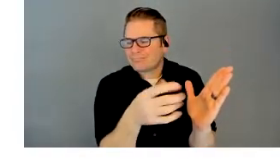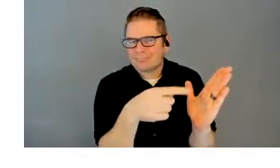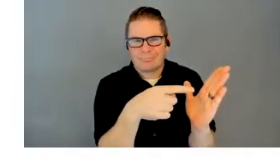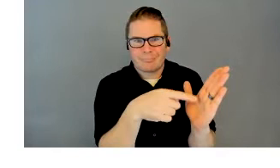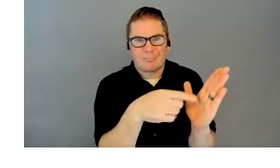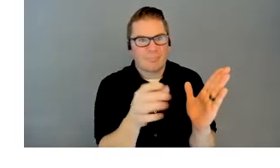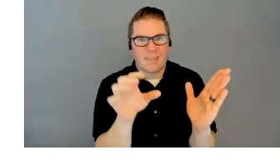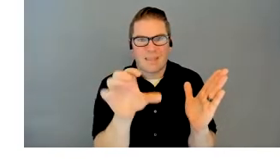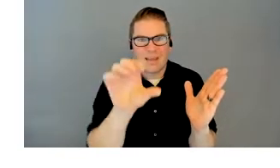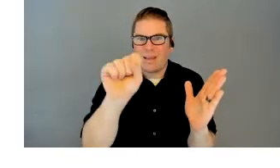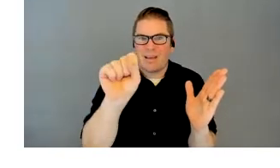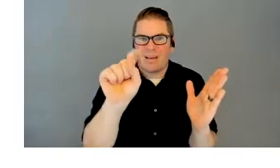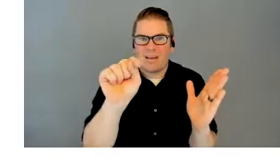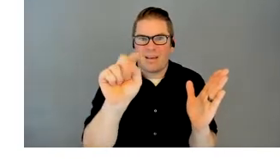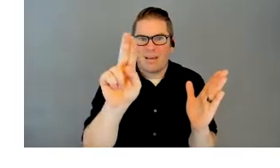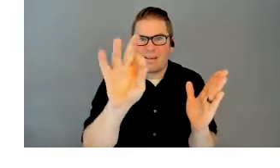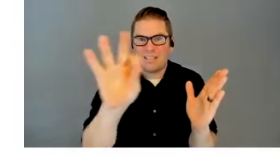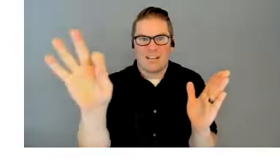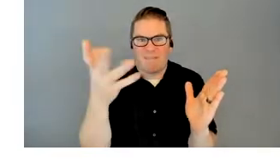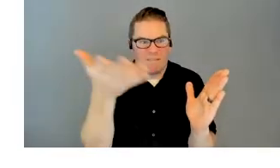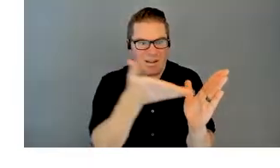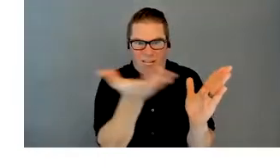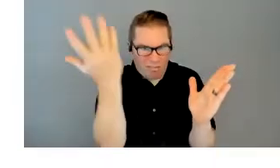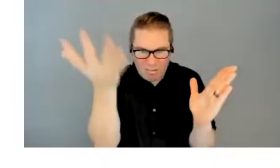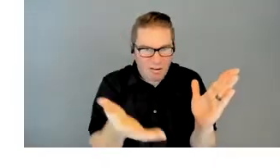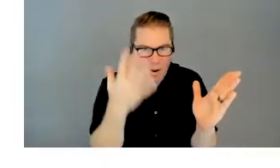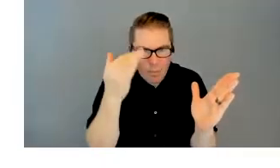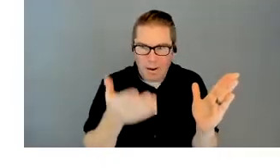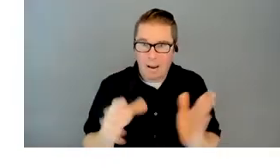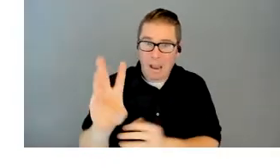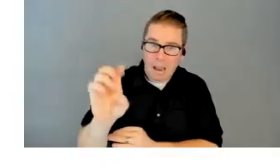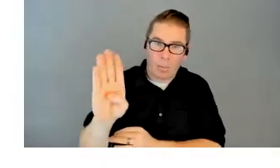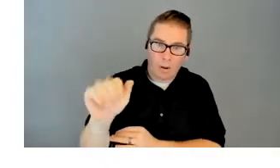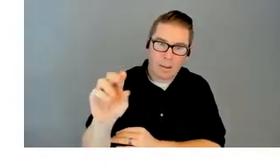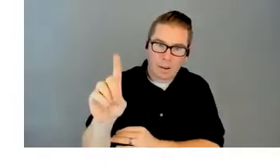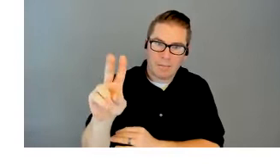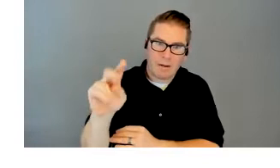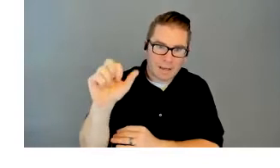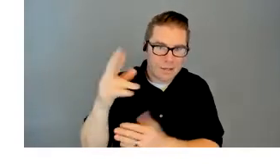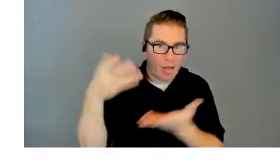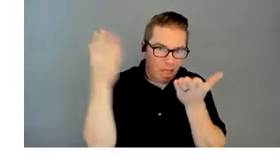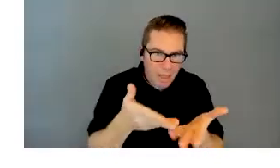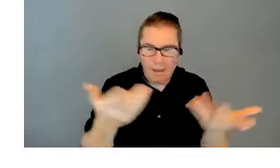And students notice it's in Web Advisor, it's in self service why do you need the semester in the year?